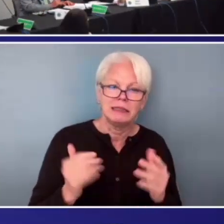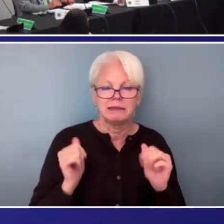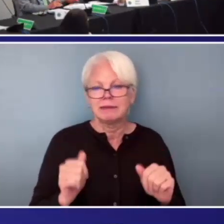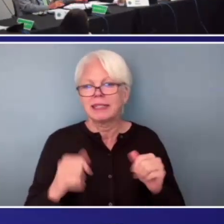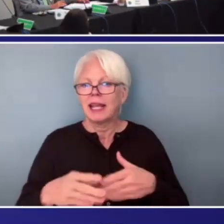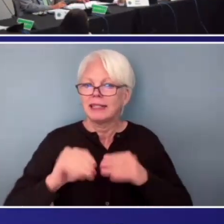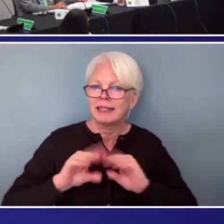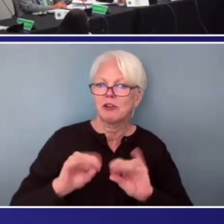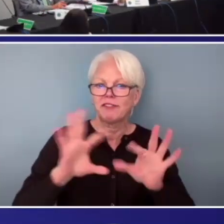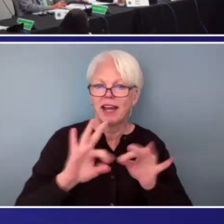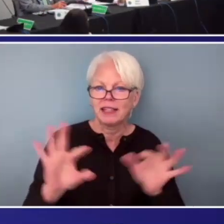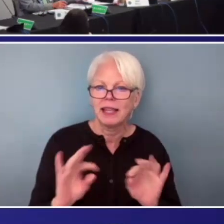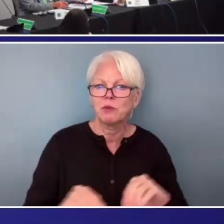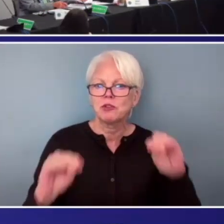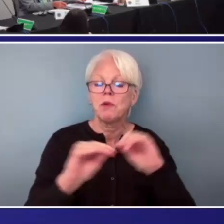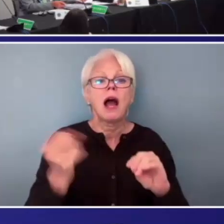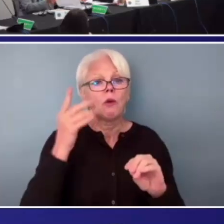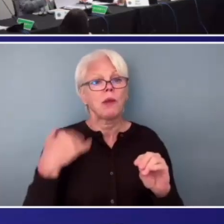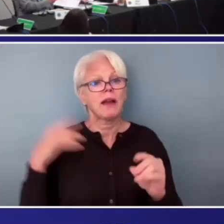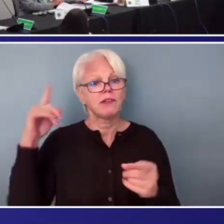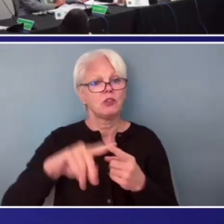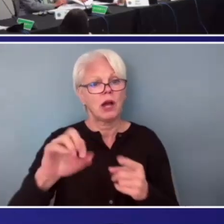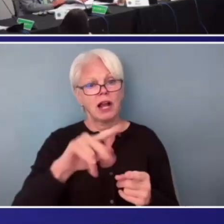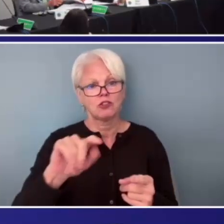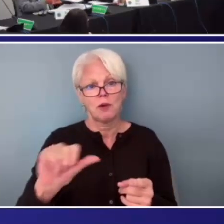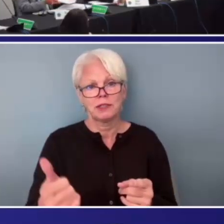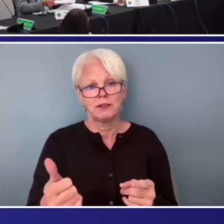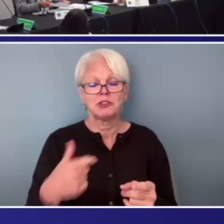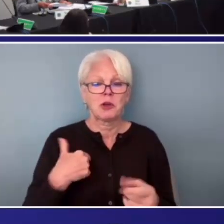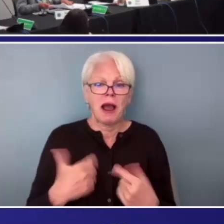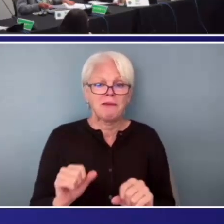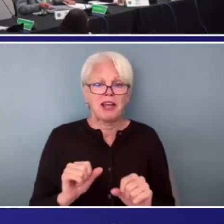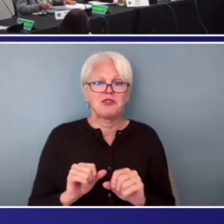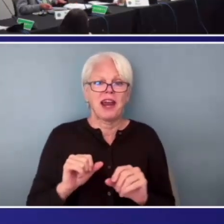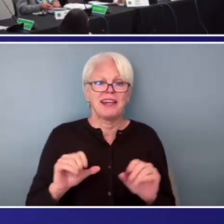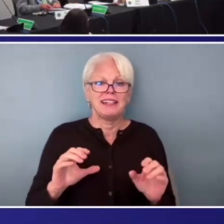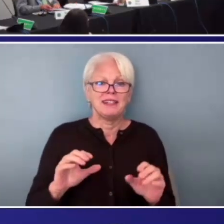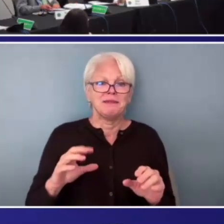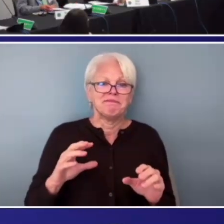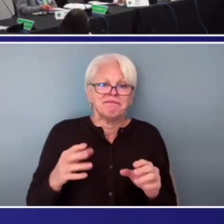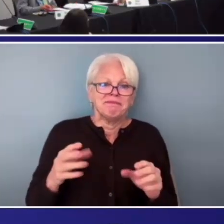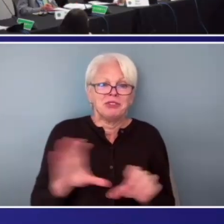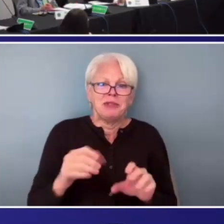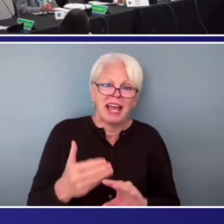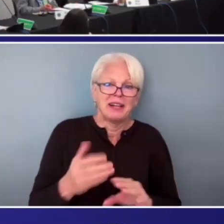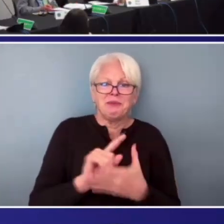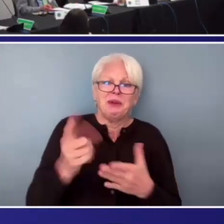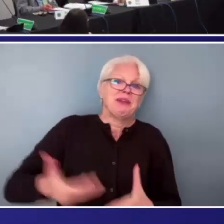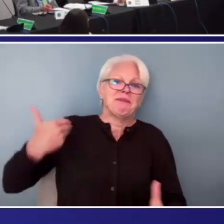And I understand that we have until October 10th. I might try and beat that by a week that I think might help, might help clear up some of that --